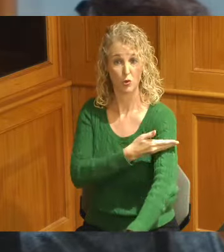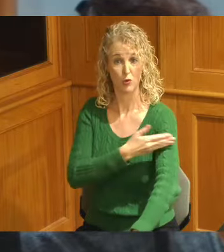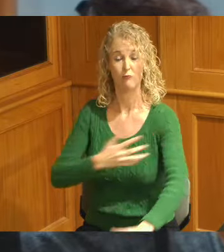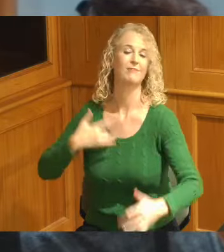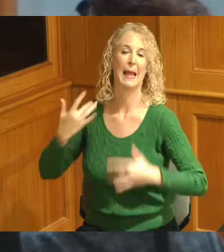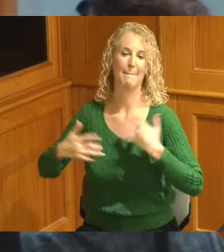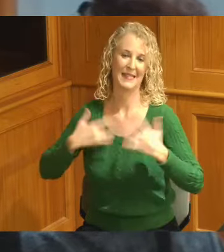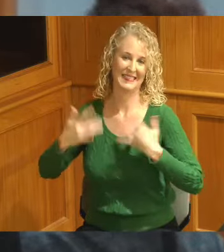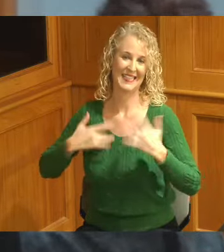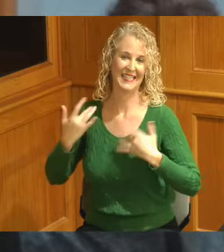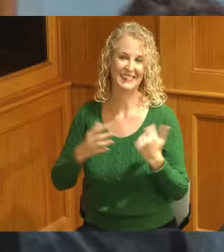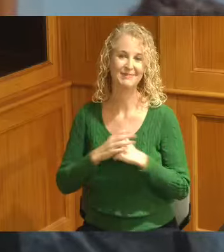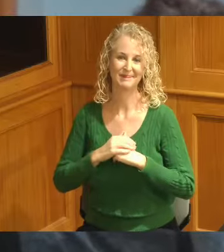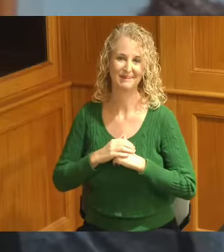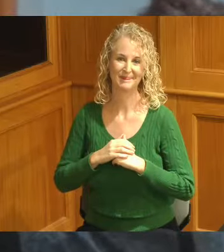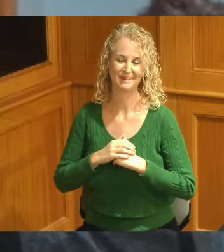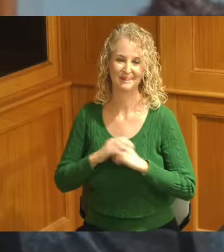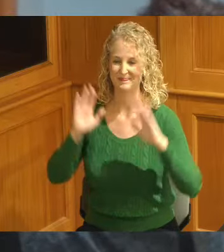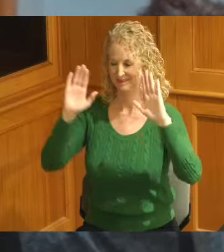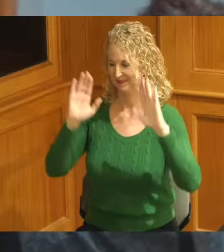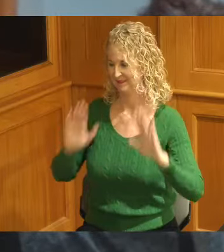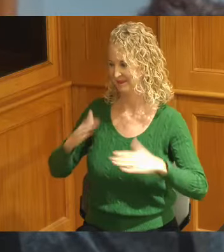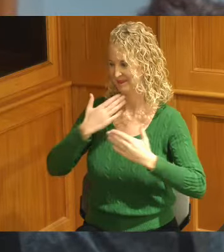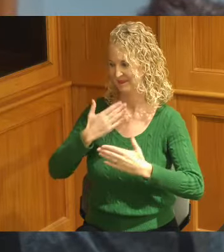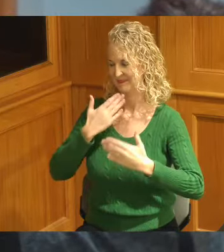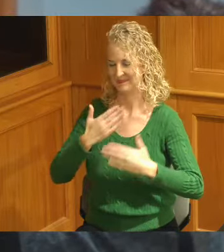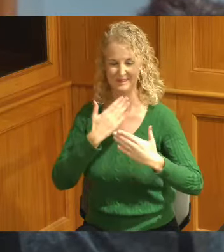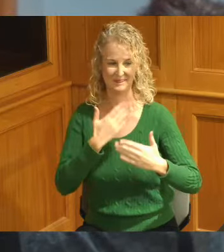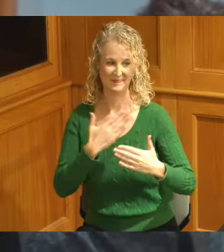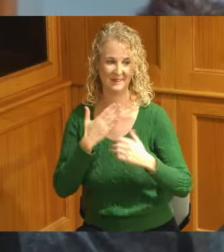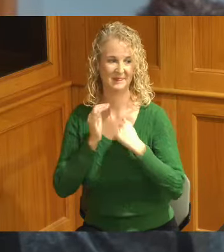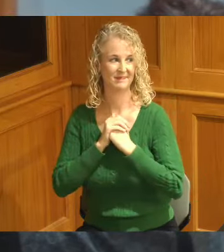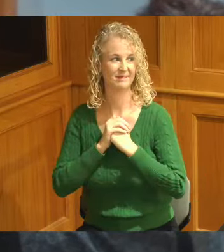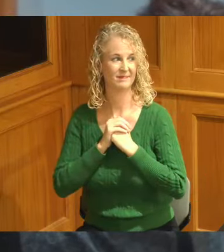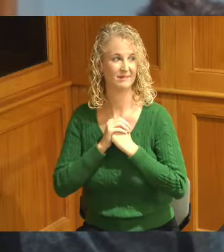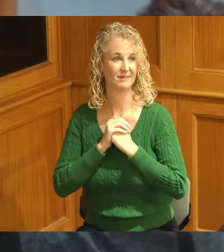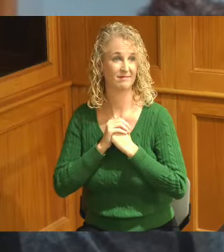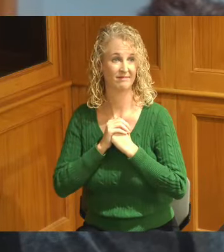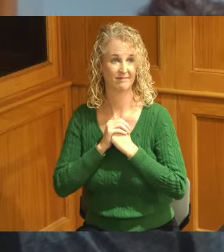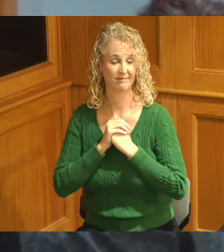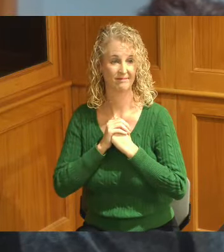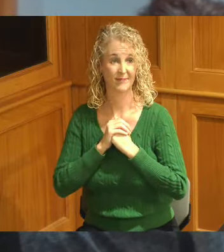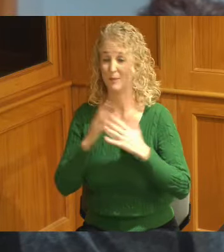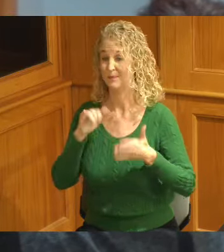further than we have in the past. Awesome. Thank you. Thank you very much. U that's it. That's all